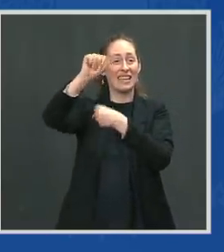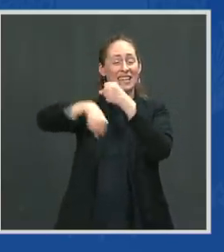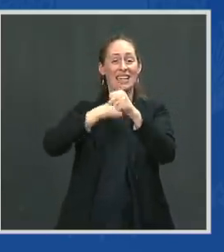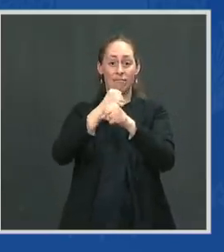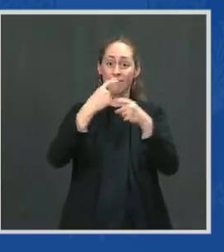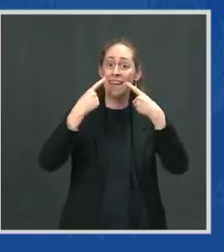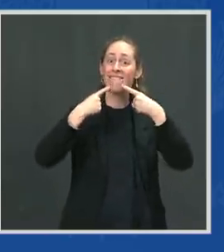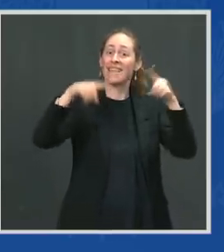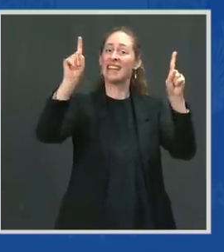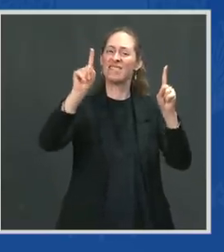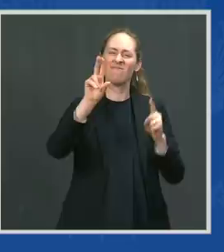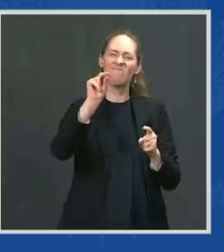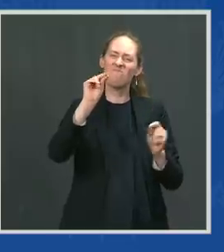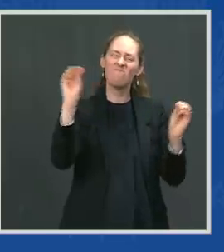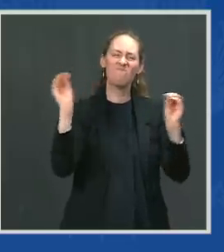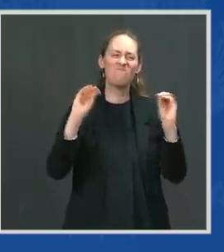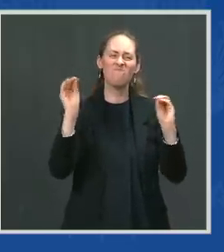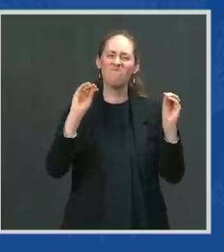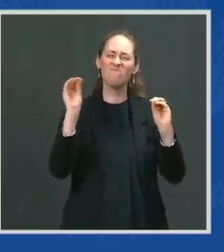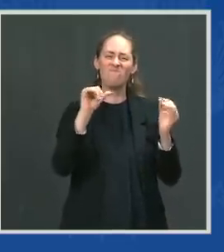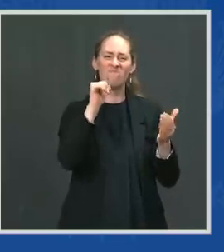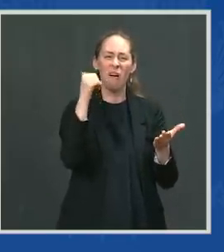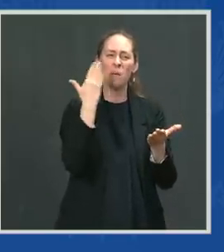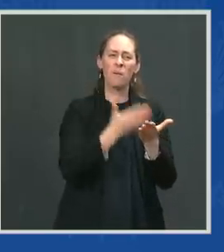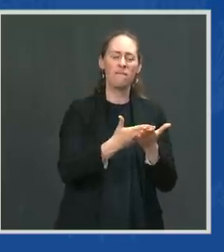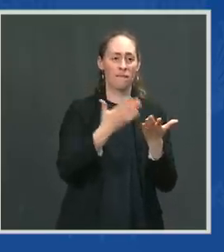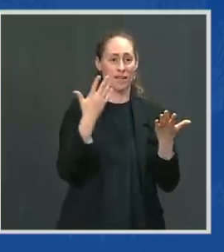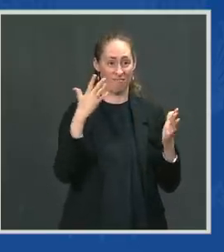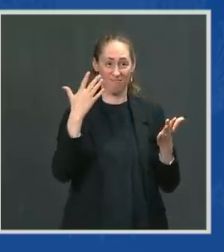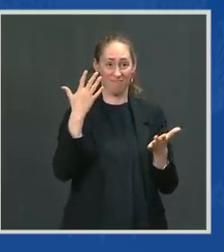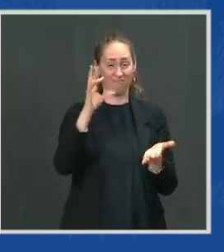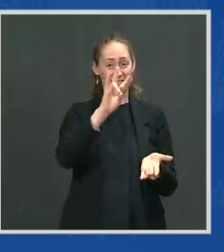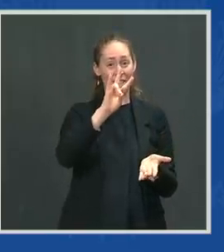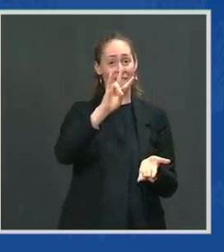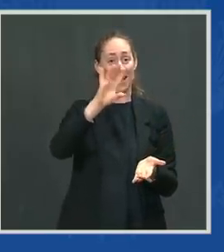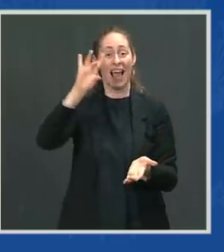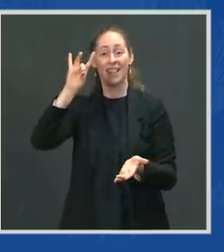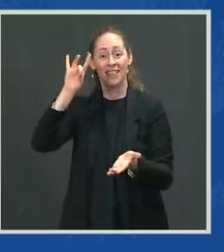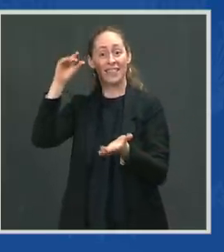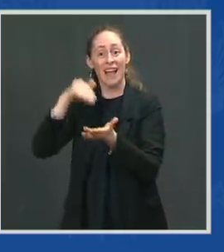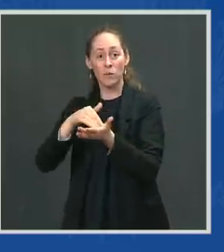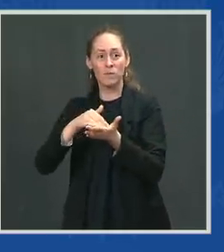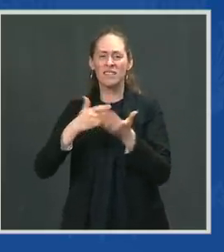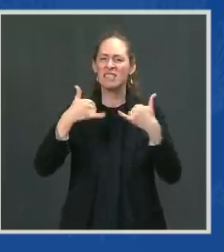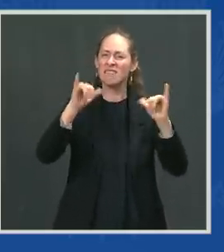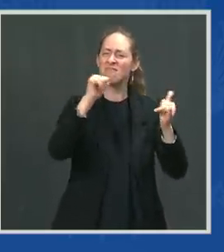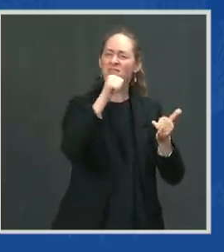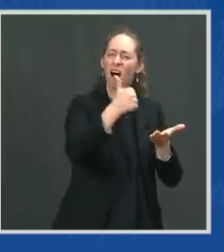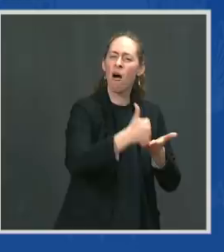not when we had 98,000 troops in Afghanistan, and not when we were down to a few thousand.